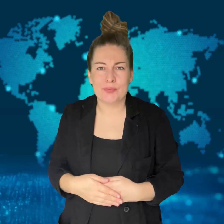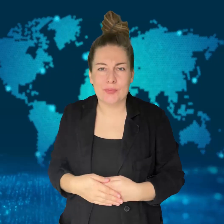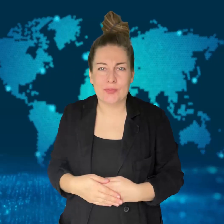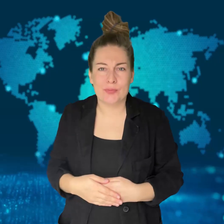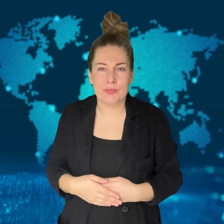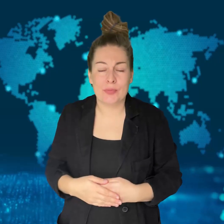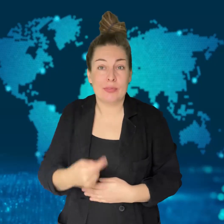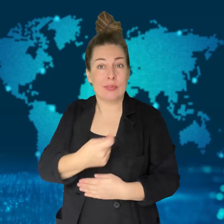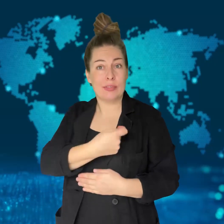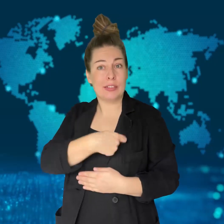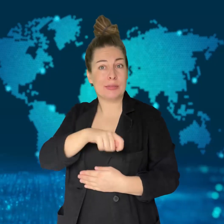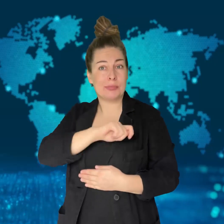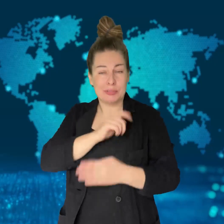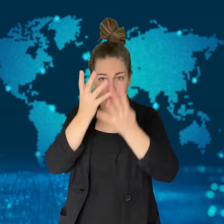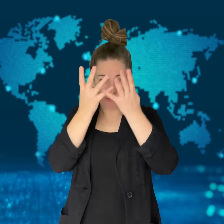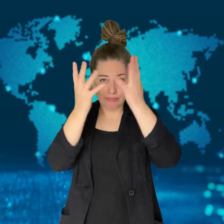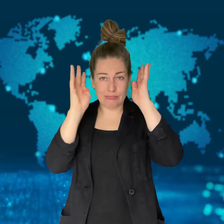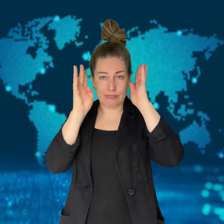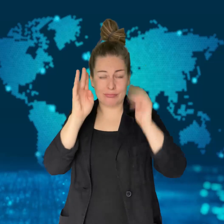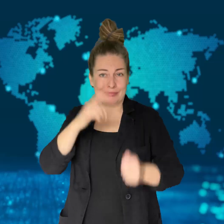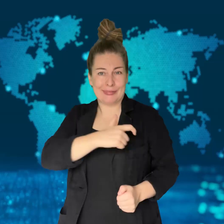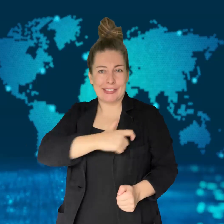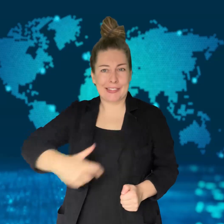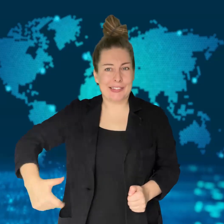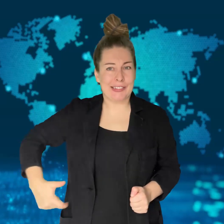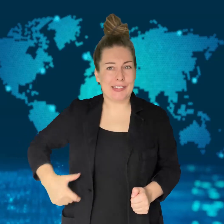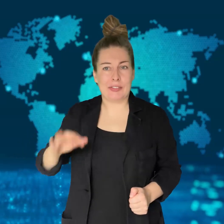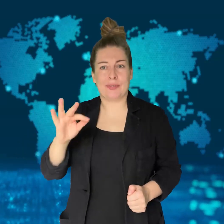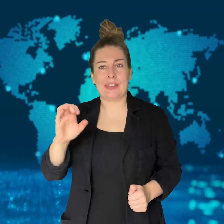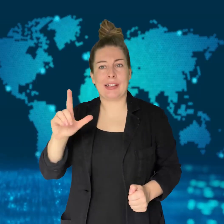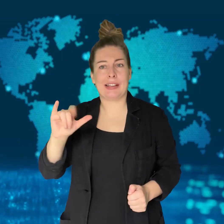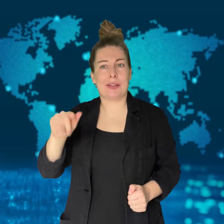their cars to be trapped on top.